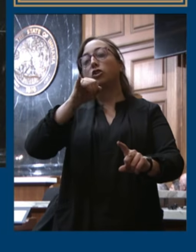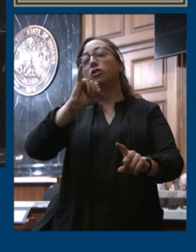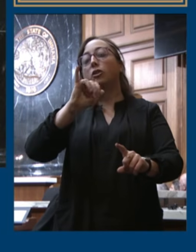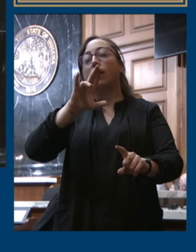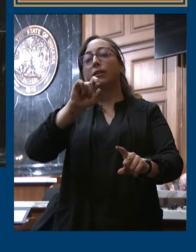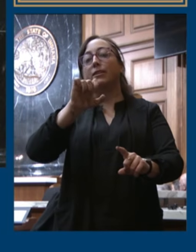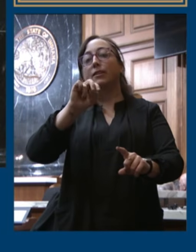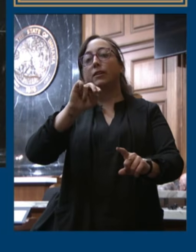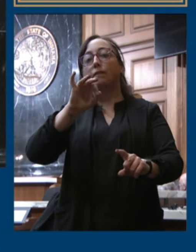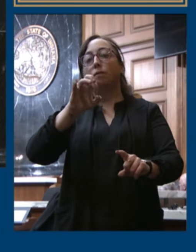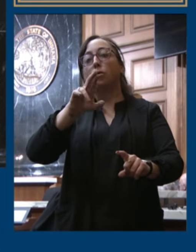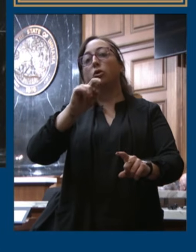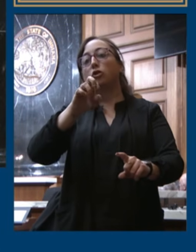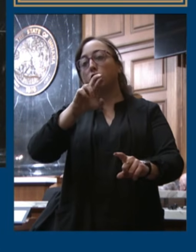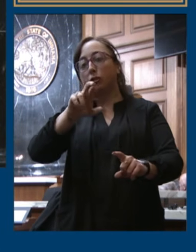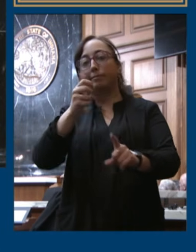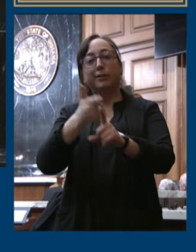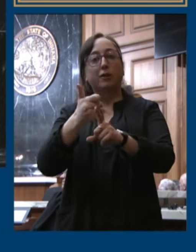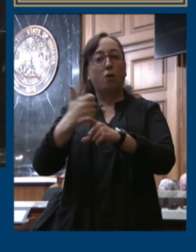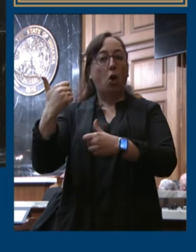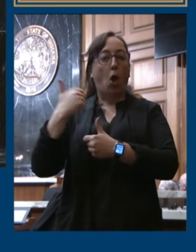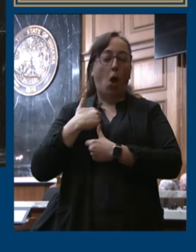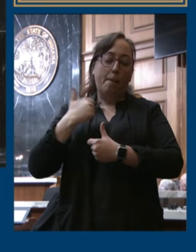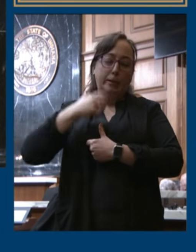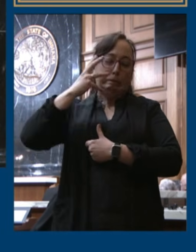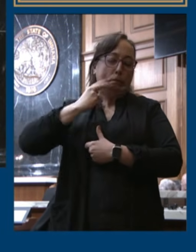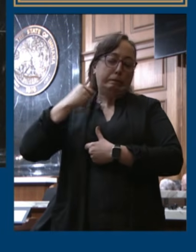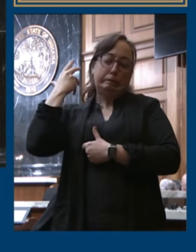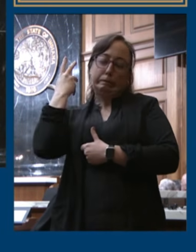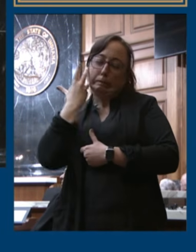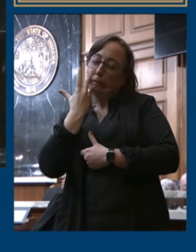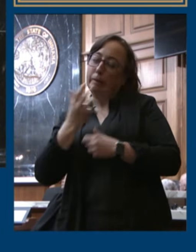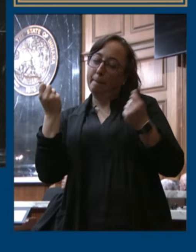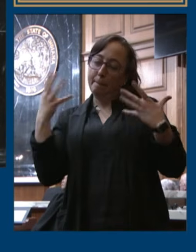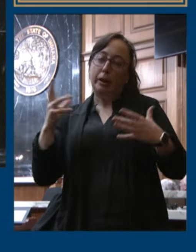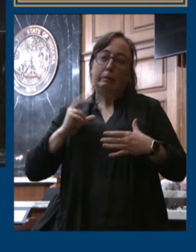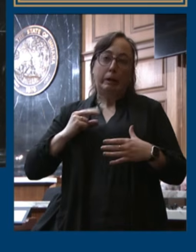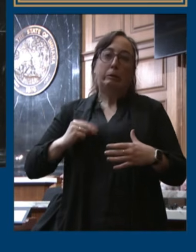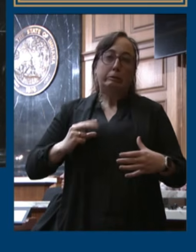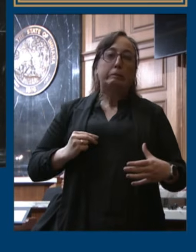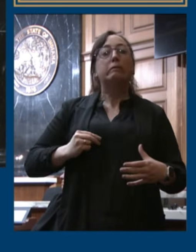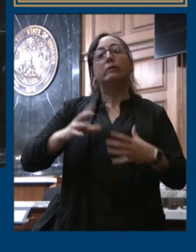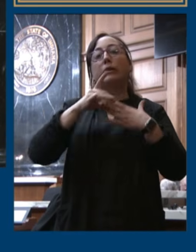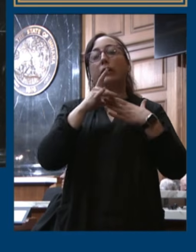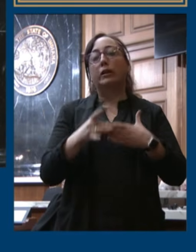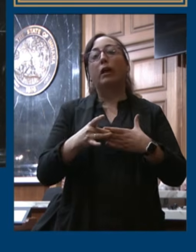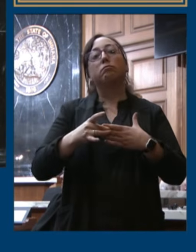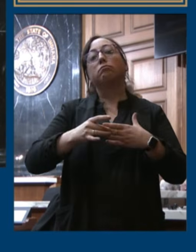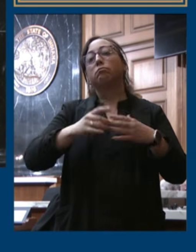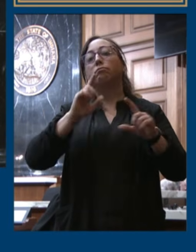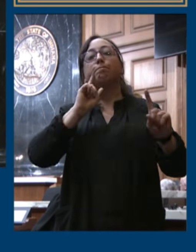A DECORATED ARMY CAPTAIN WHO LED MULTIPLE MISSIONS IN IRAQ AND AFGHANISTAN, WHO RETURNED ONLY TO FINISH FIRST